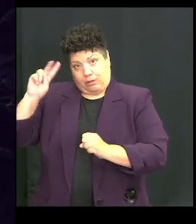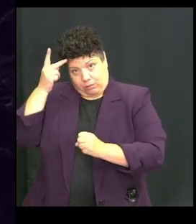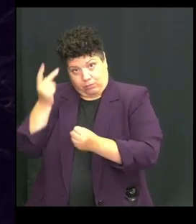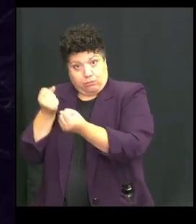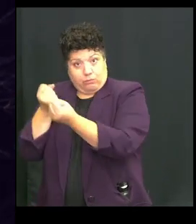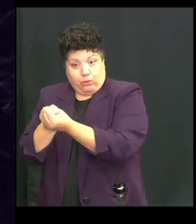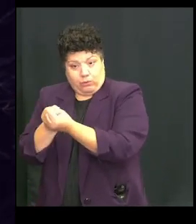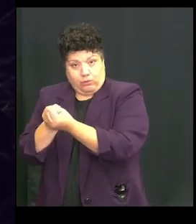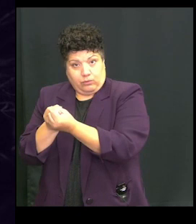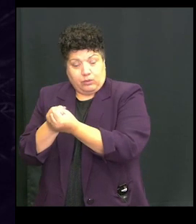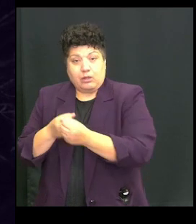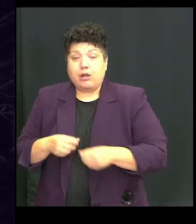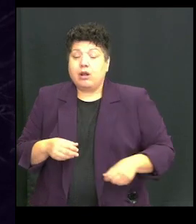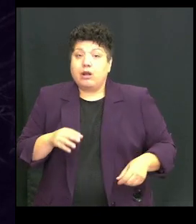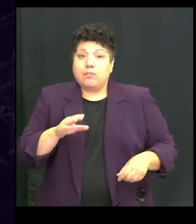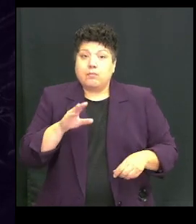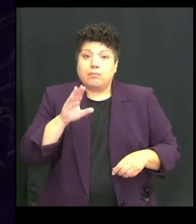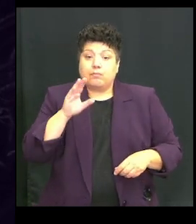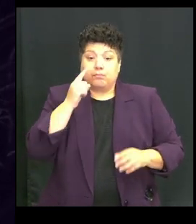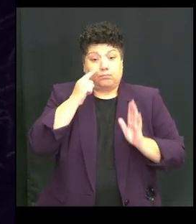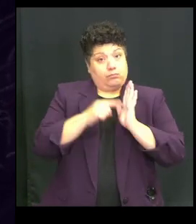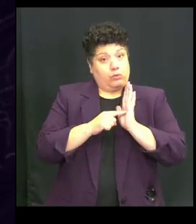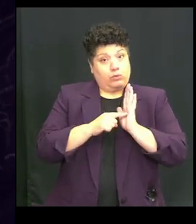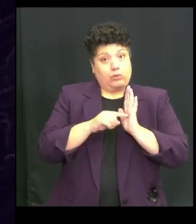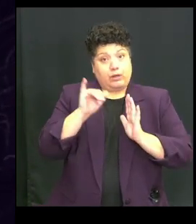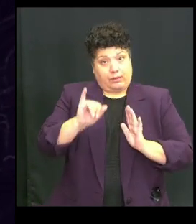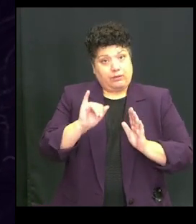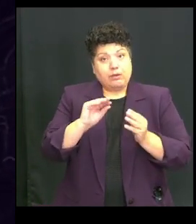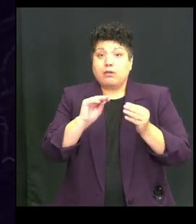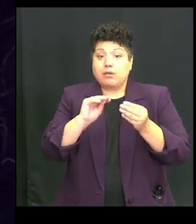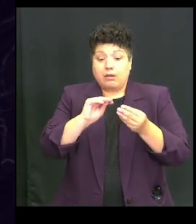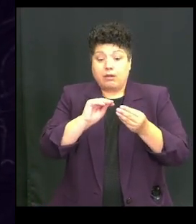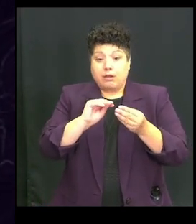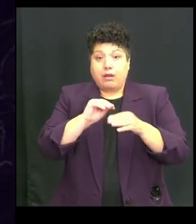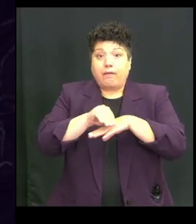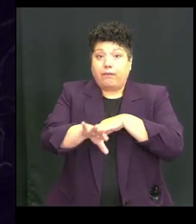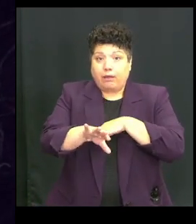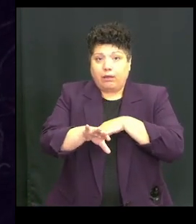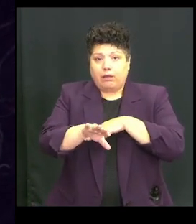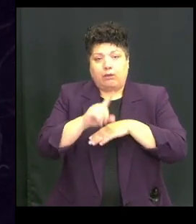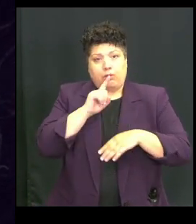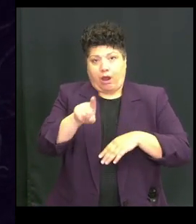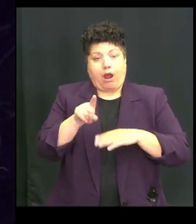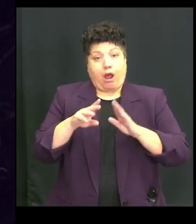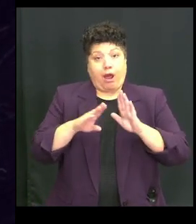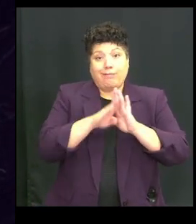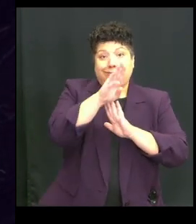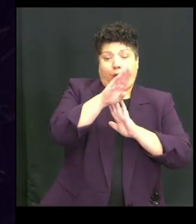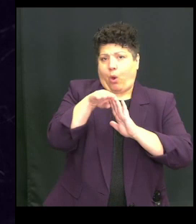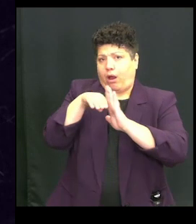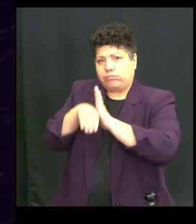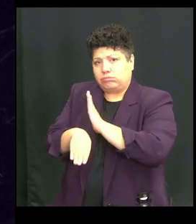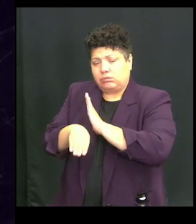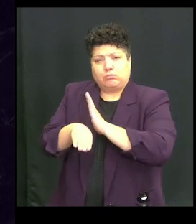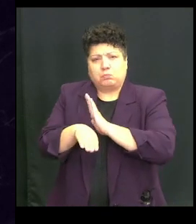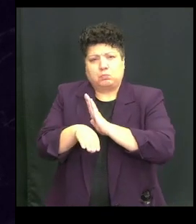But it's worth noting though that these effects are quite modest in size. And there's even better news from this experiment.